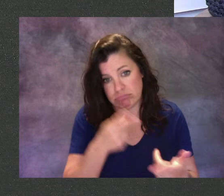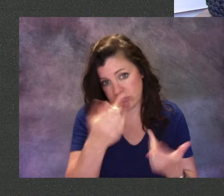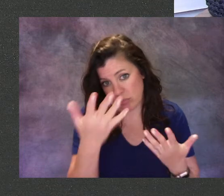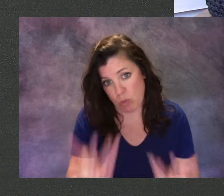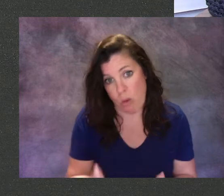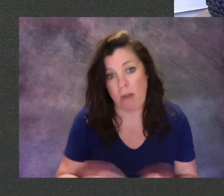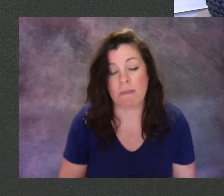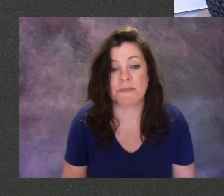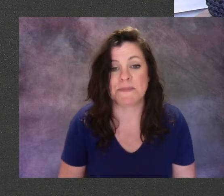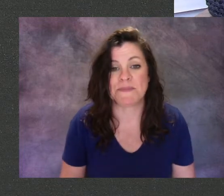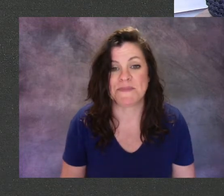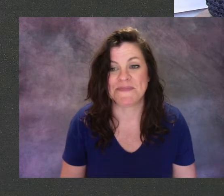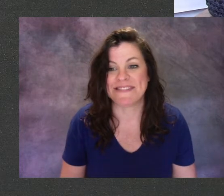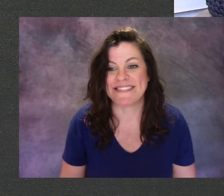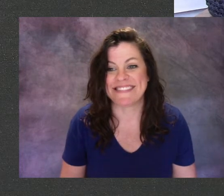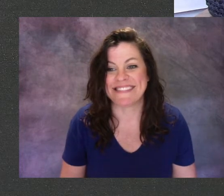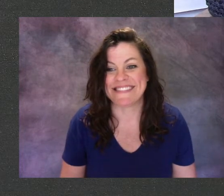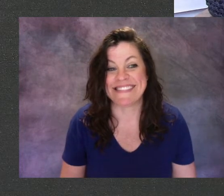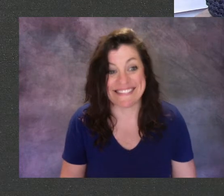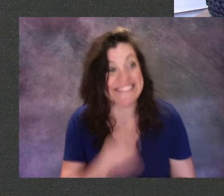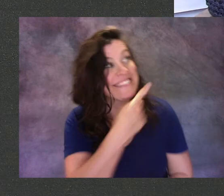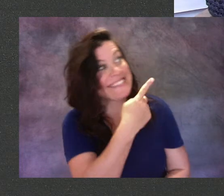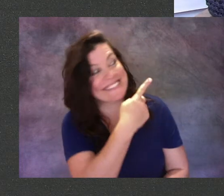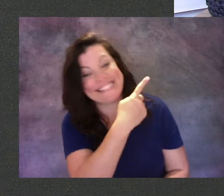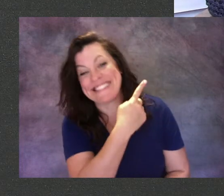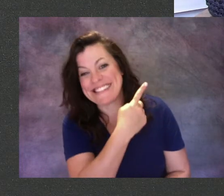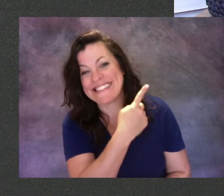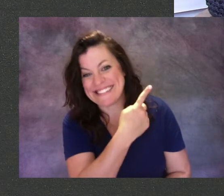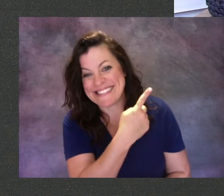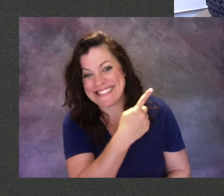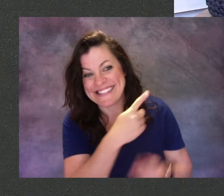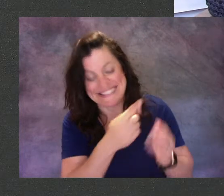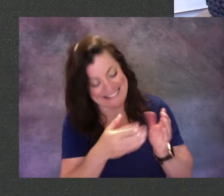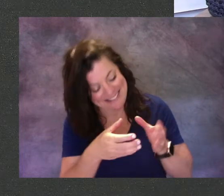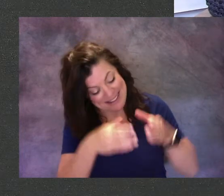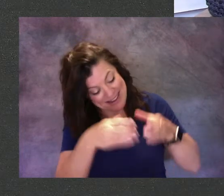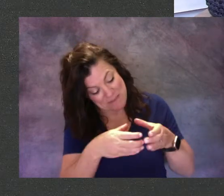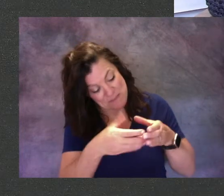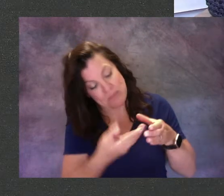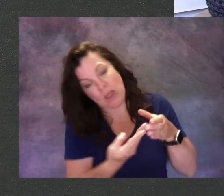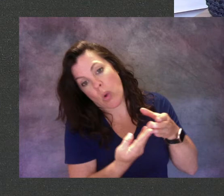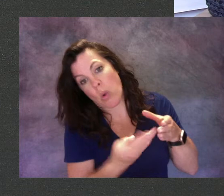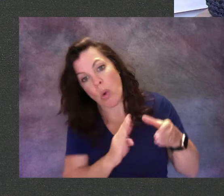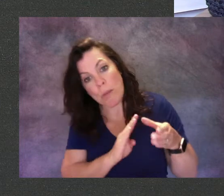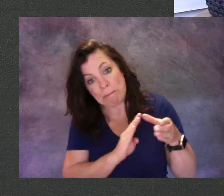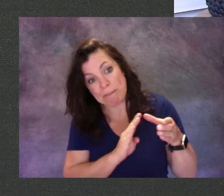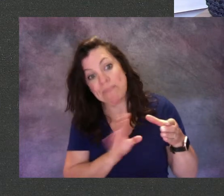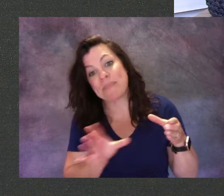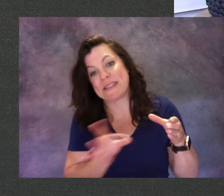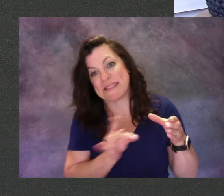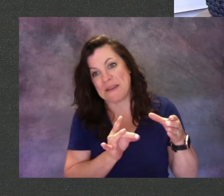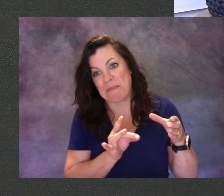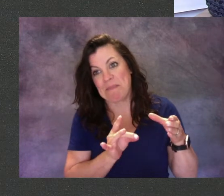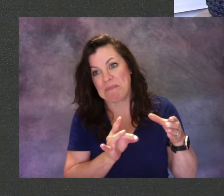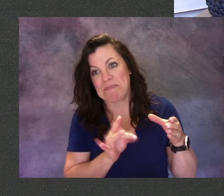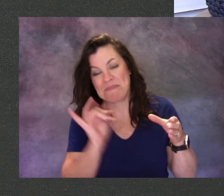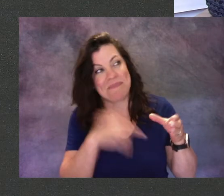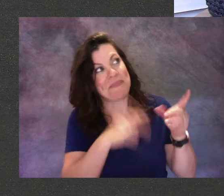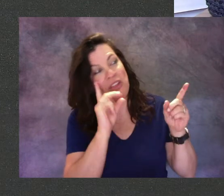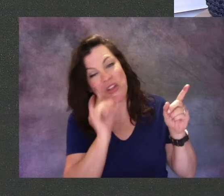and you are gonna tape it to the front of your jar. I'll show you.